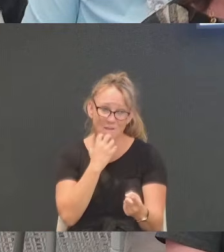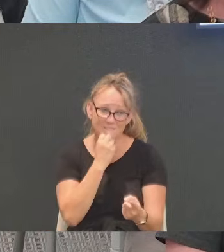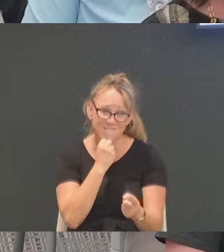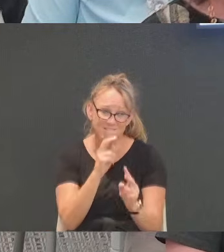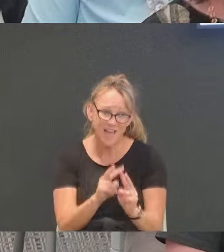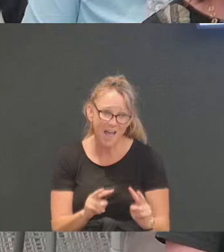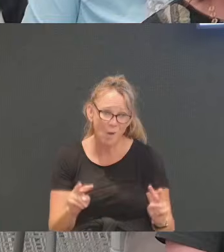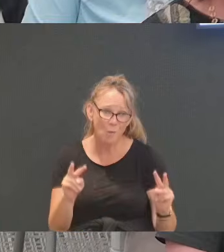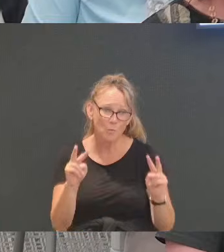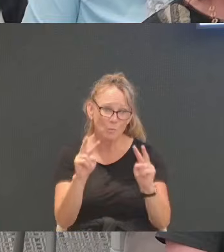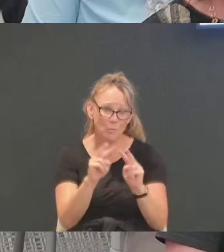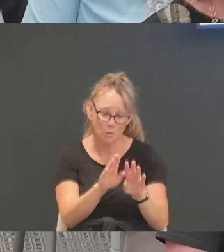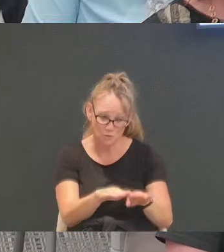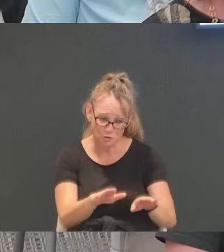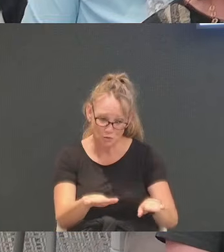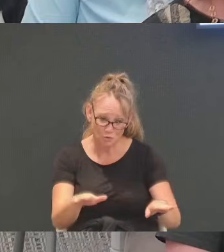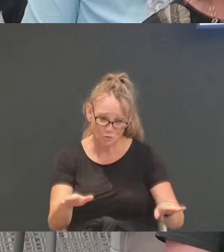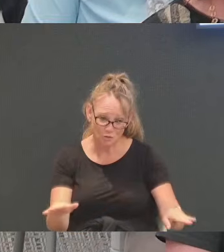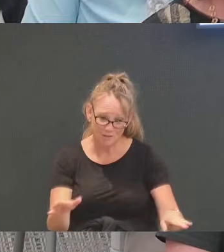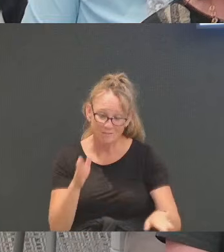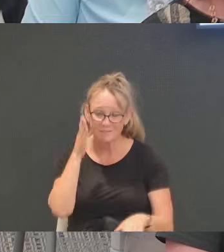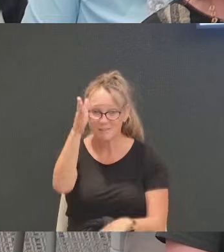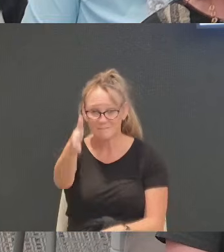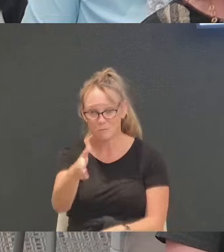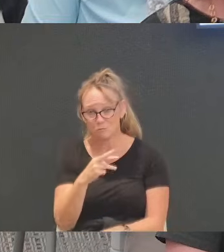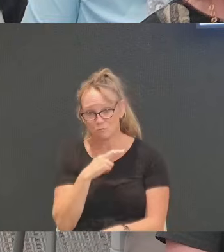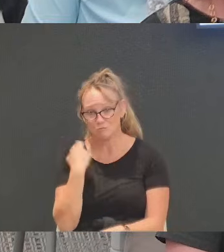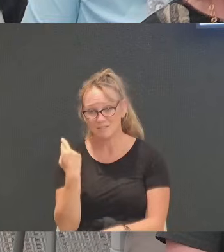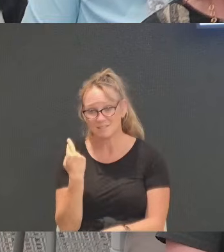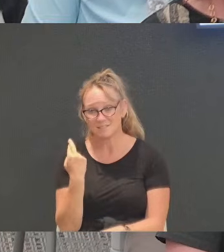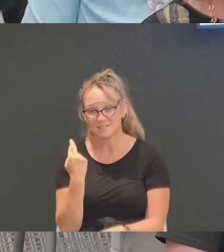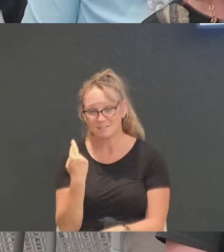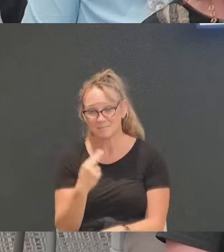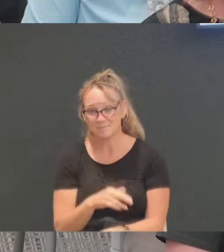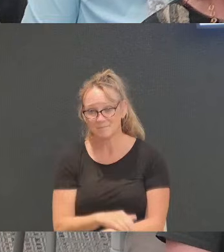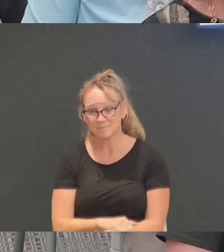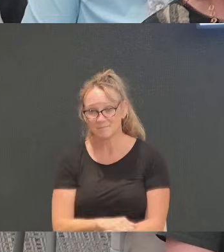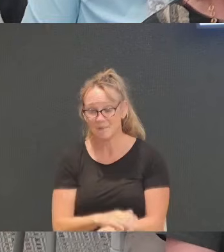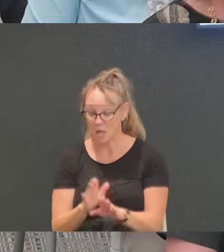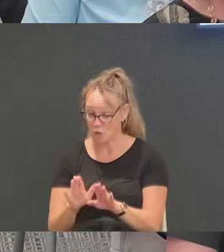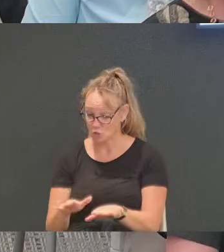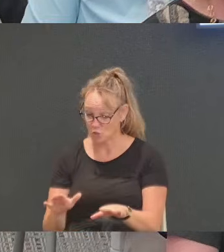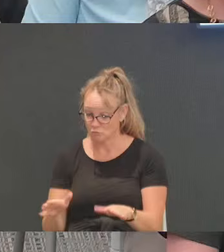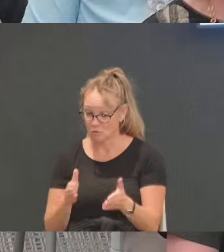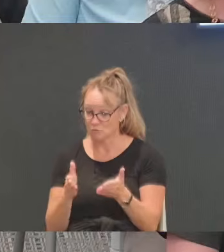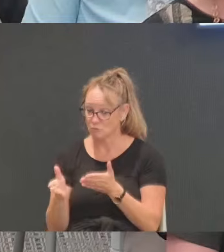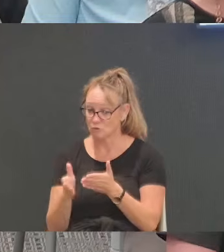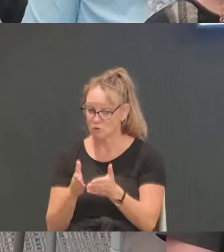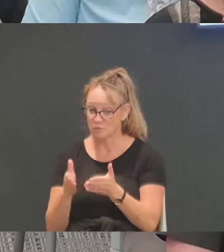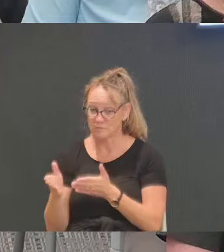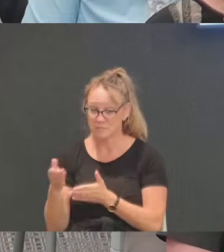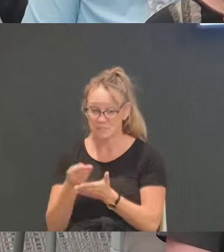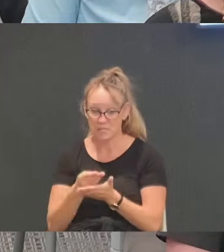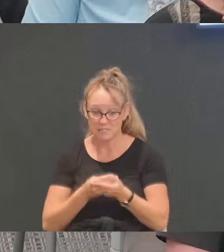at risk our children. the children's services fund is very well managed and the county has